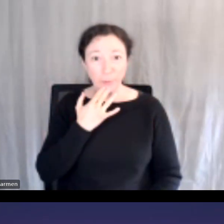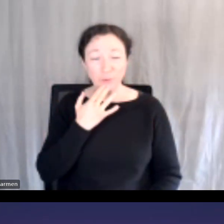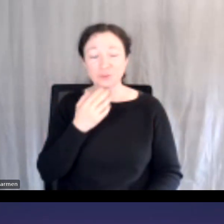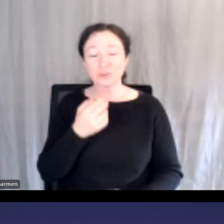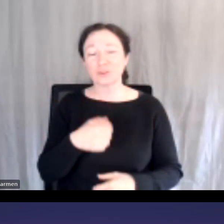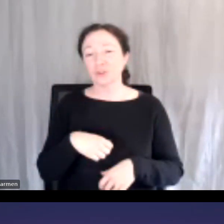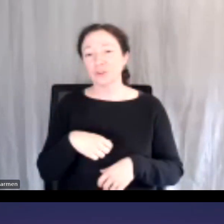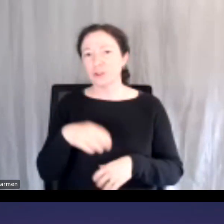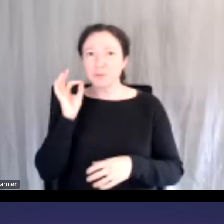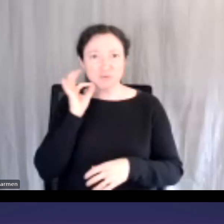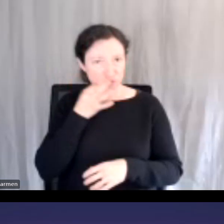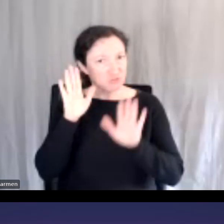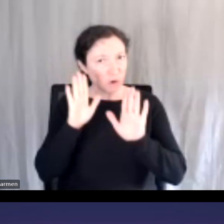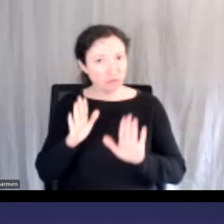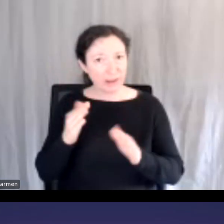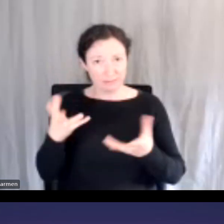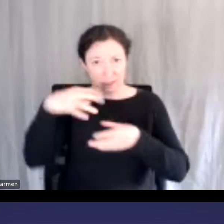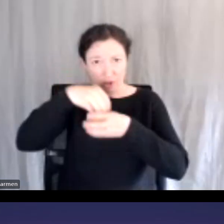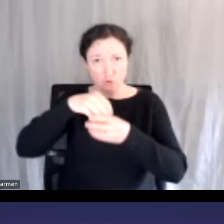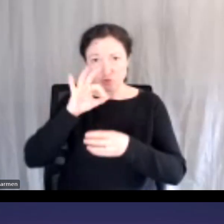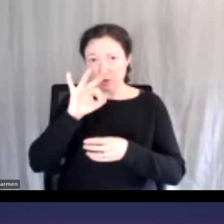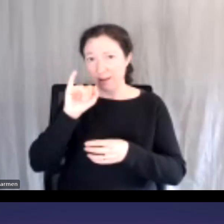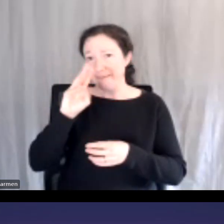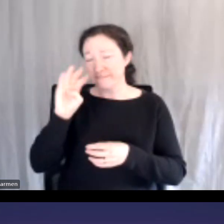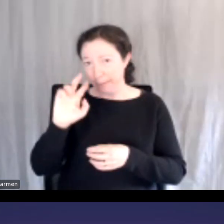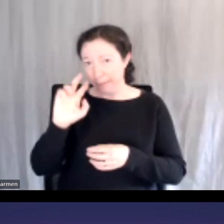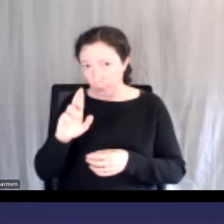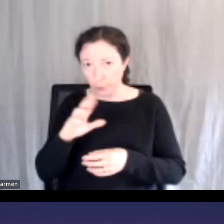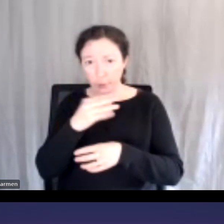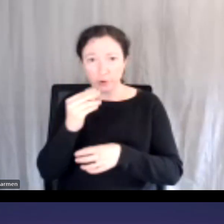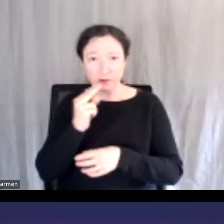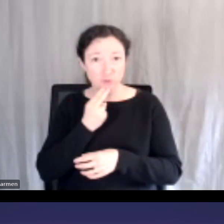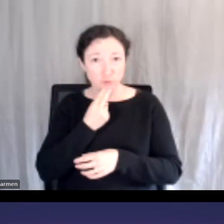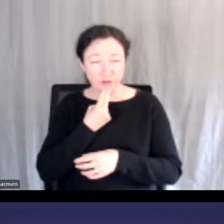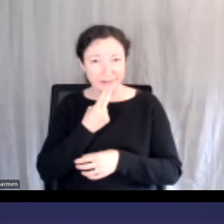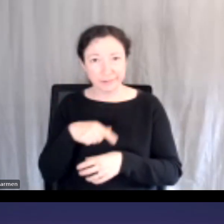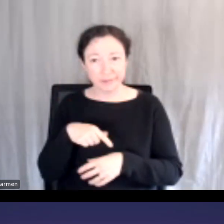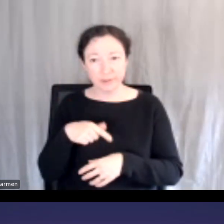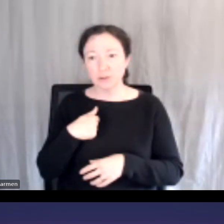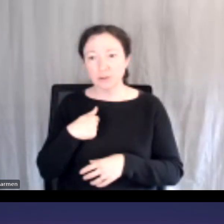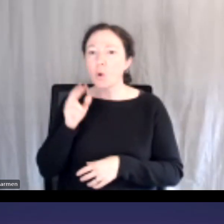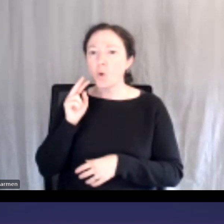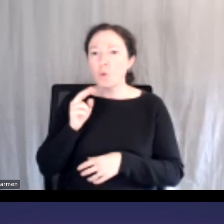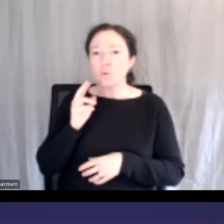those nutrients in there. You just don't wanna say, oh, I'm eating fruit. And that counts for vegetables.